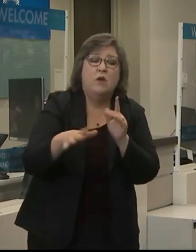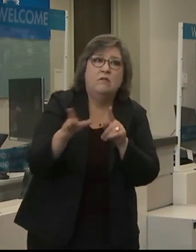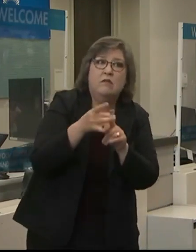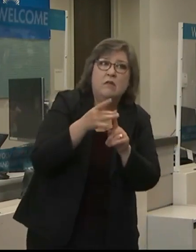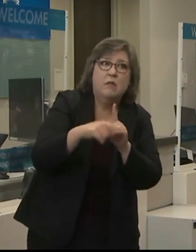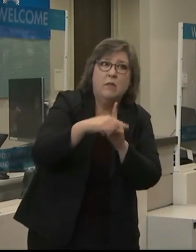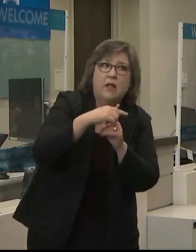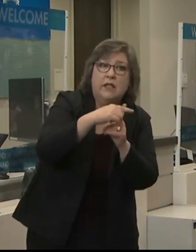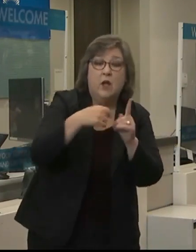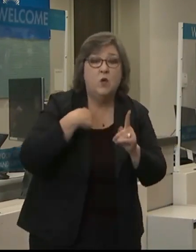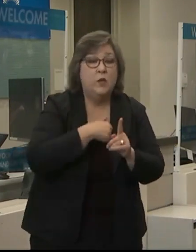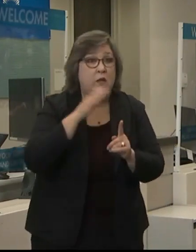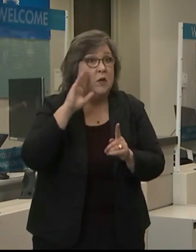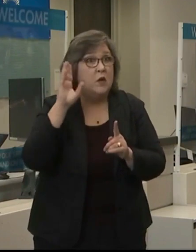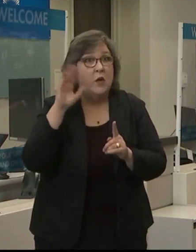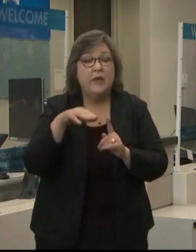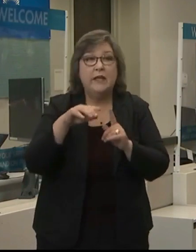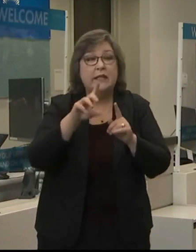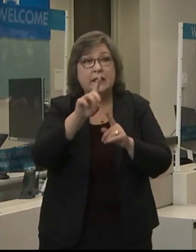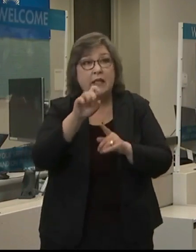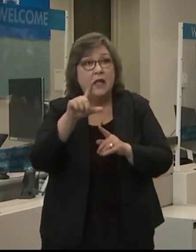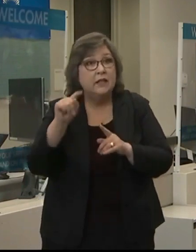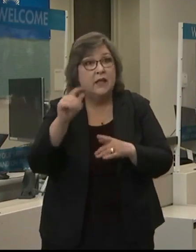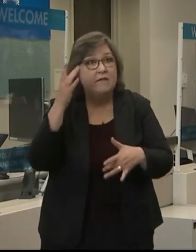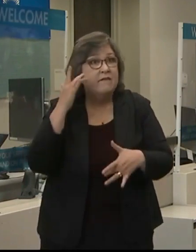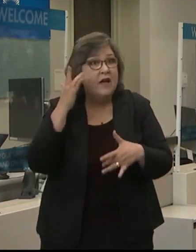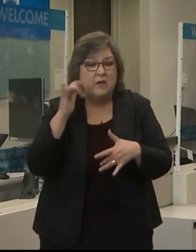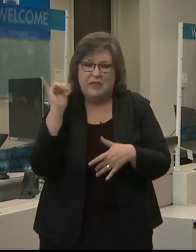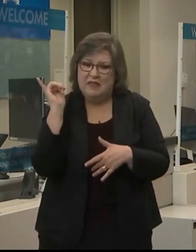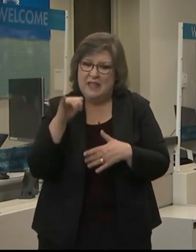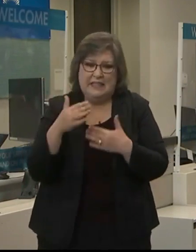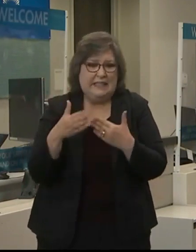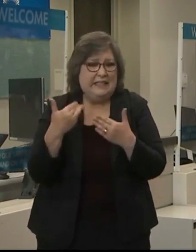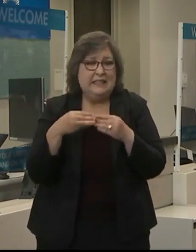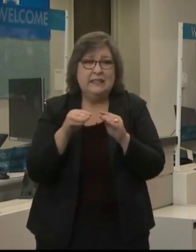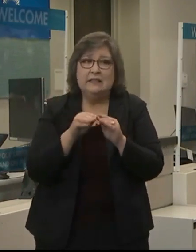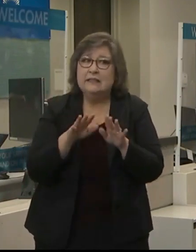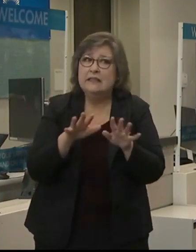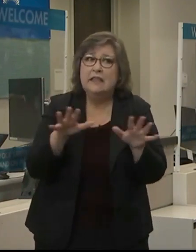virus. We're mindful of the increase in case rates and hospitalization rates in